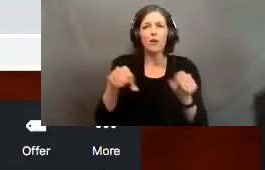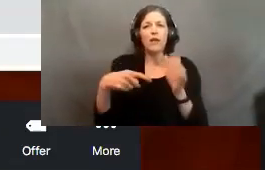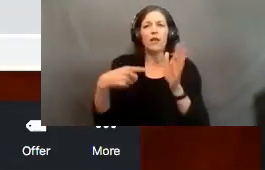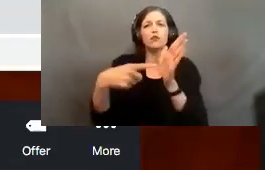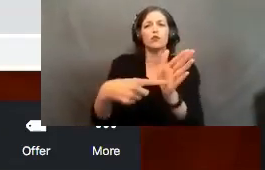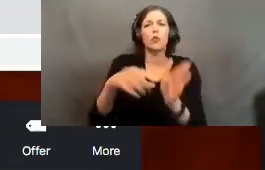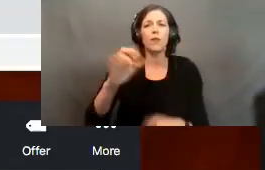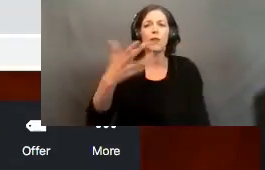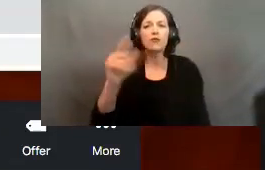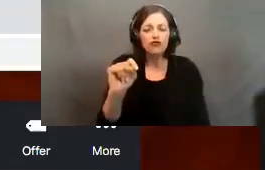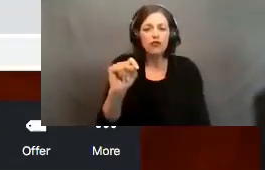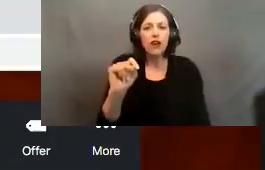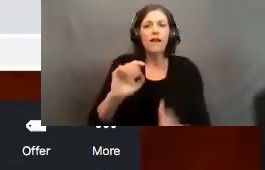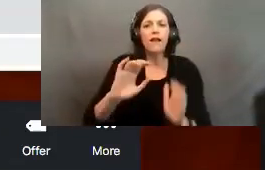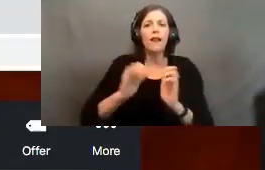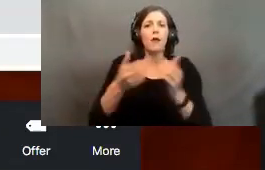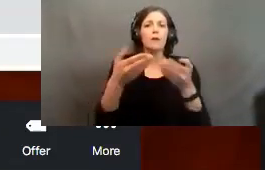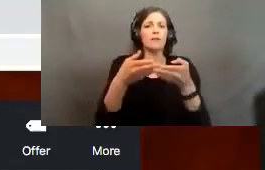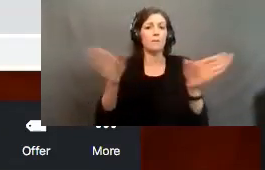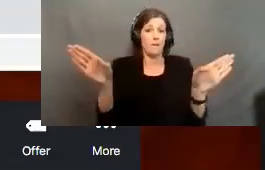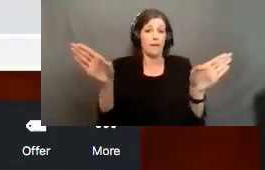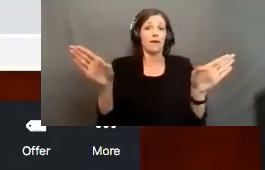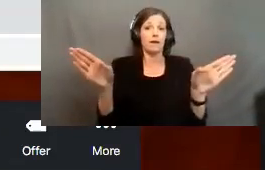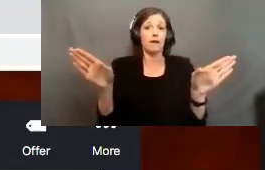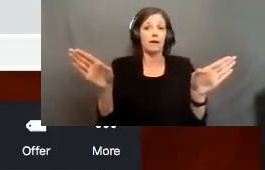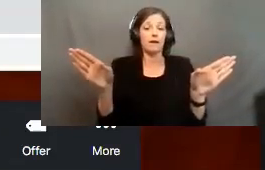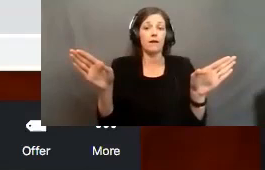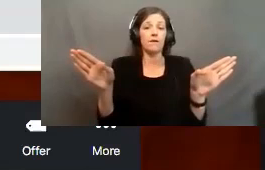it is public and what the 12:38:41 private